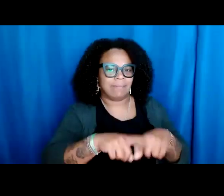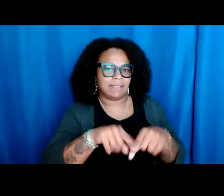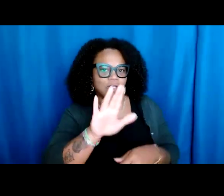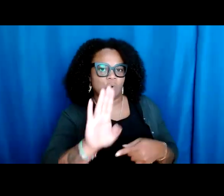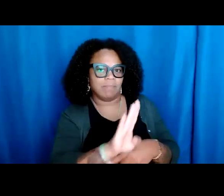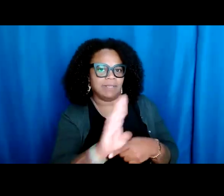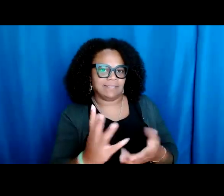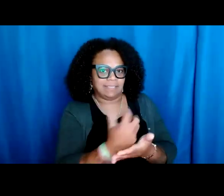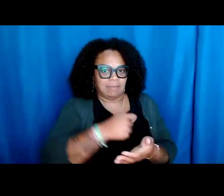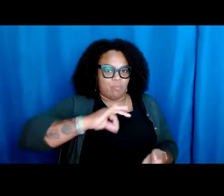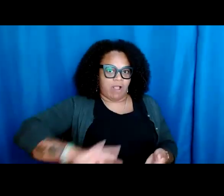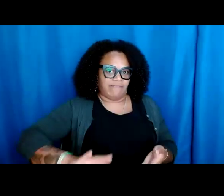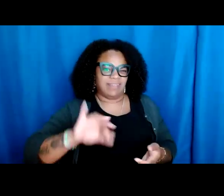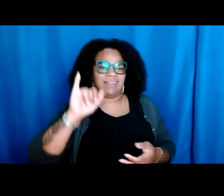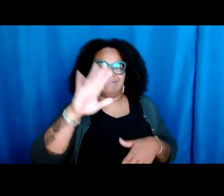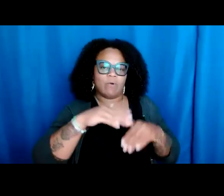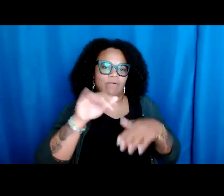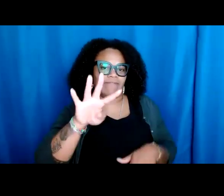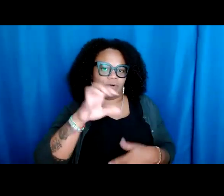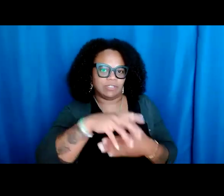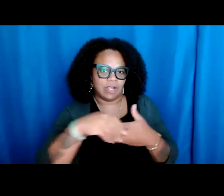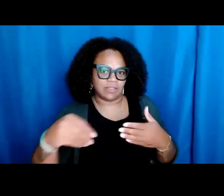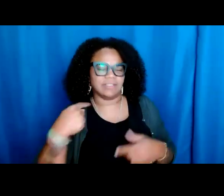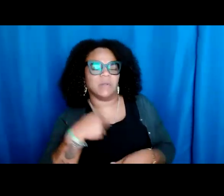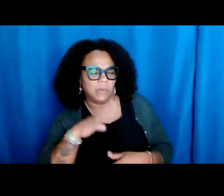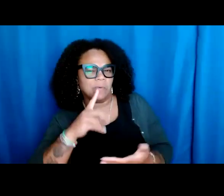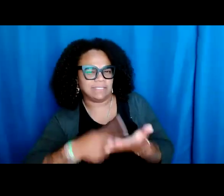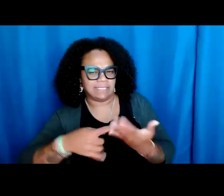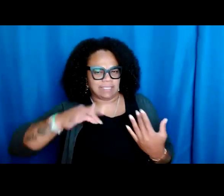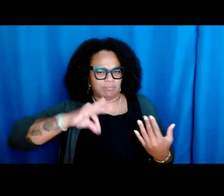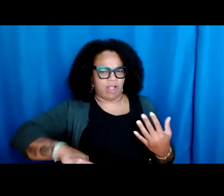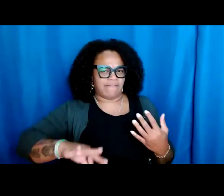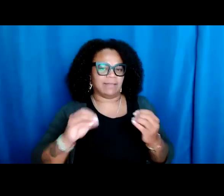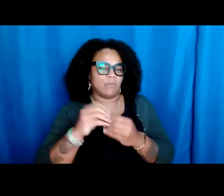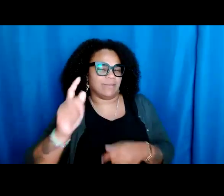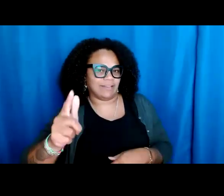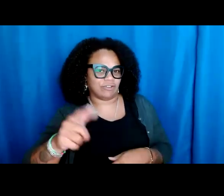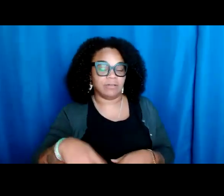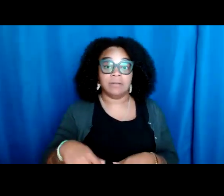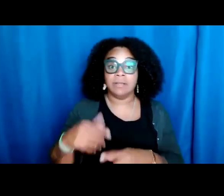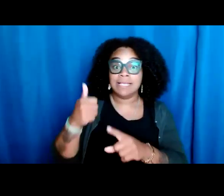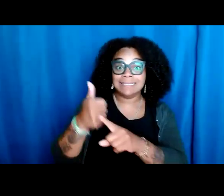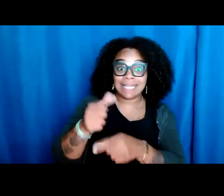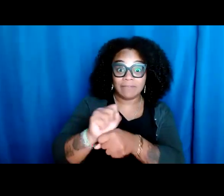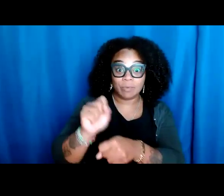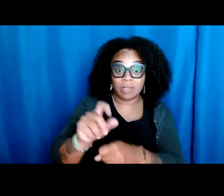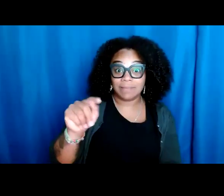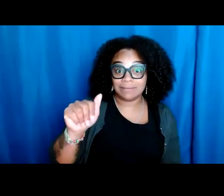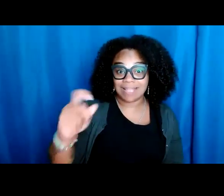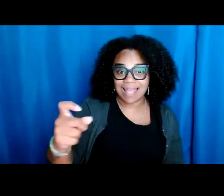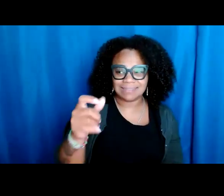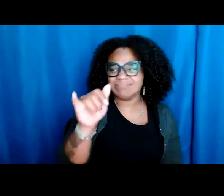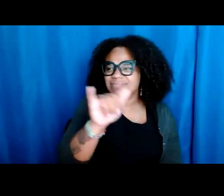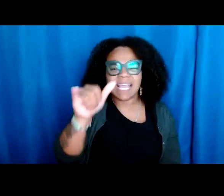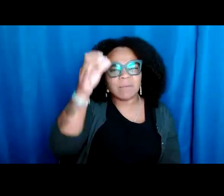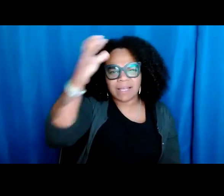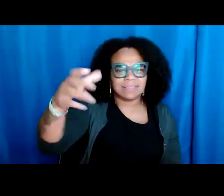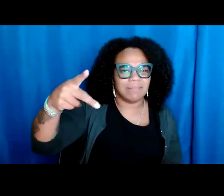$400 or more. We will talk about profits later. Self-Employment Tax is like a payroll tax for